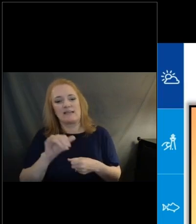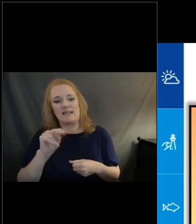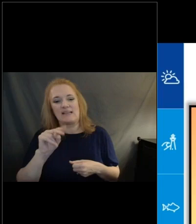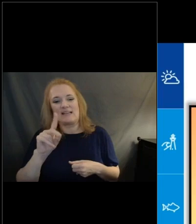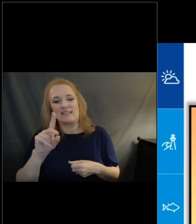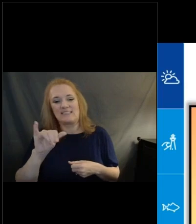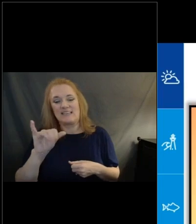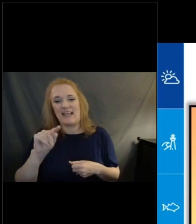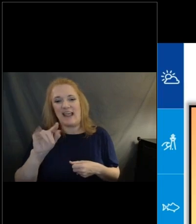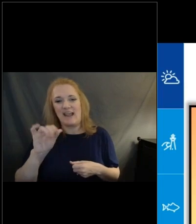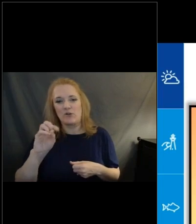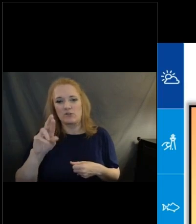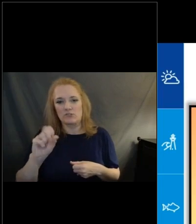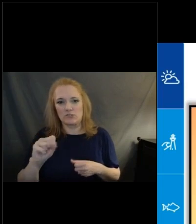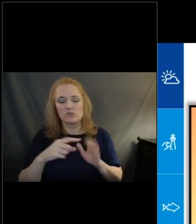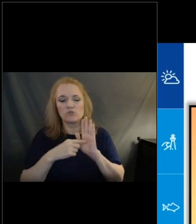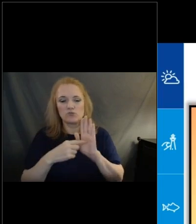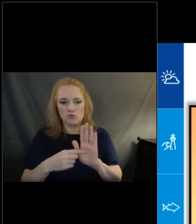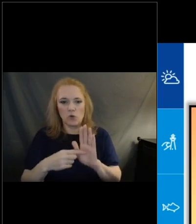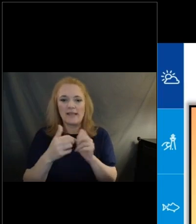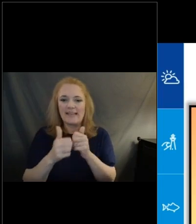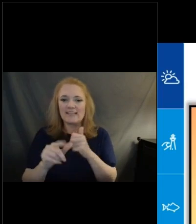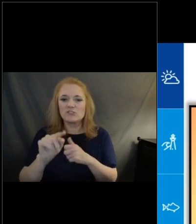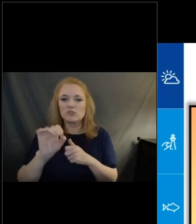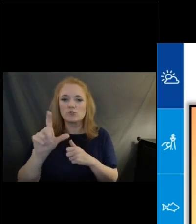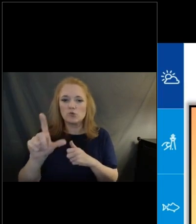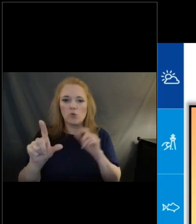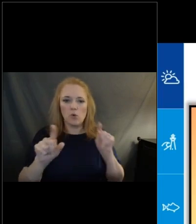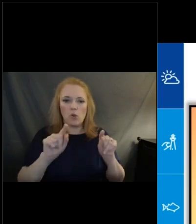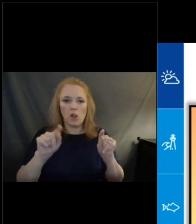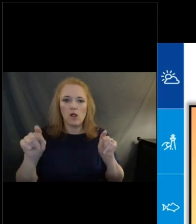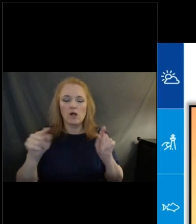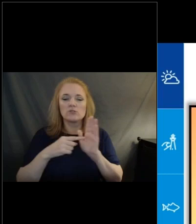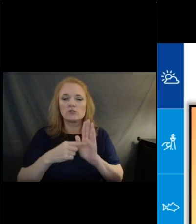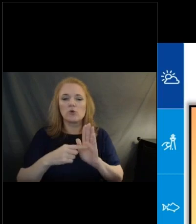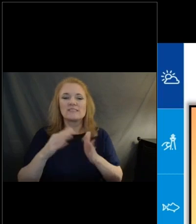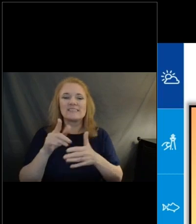have. Now each of these tools integrates various weather parameters to provide a